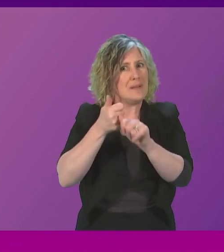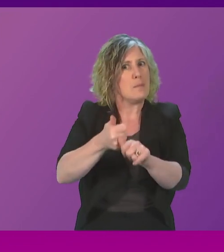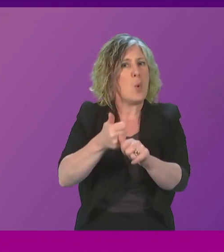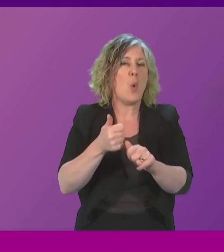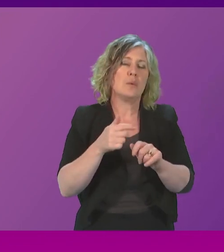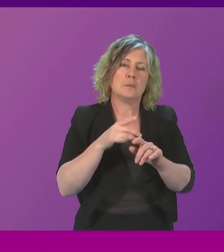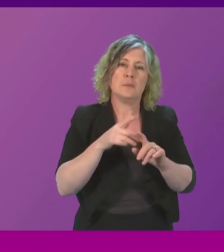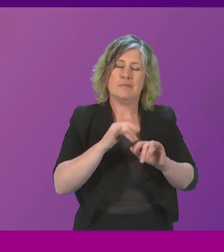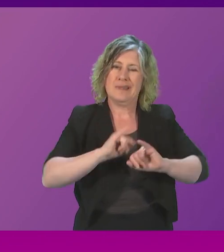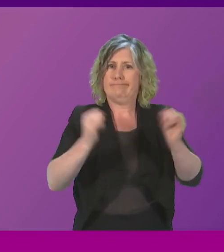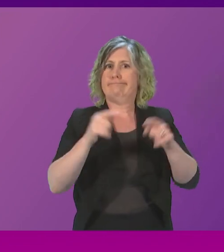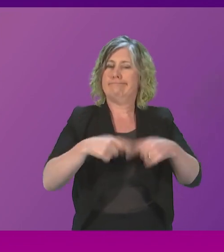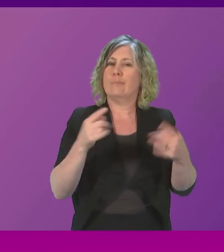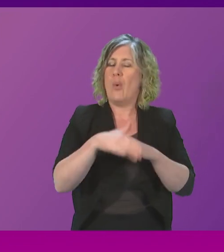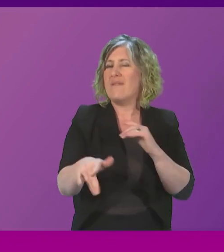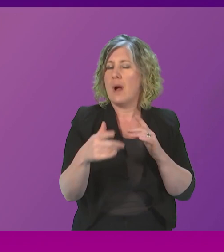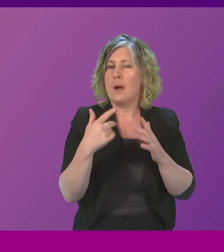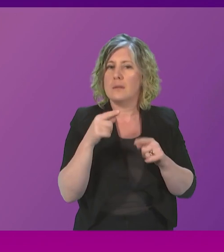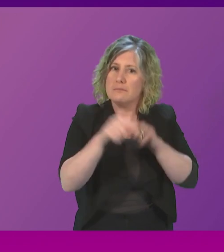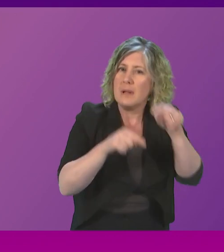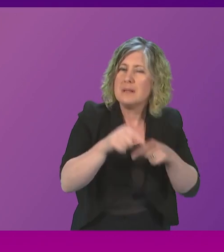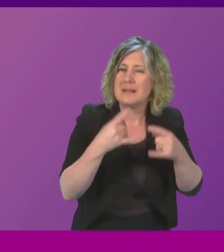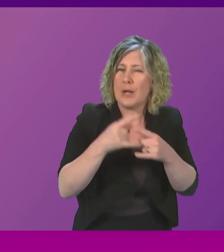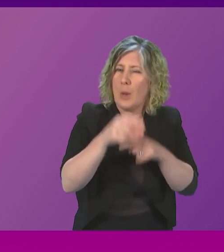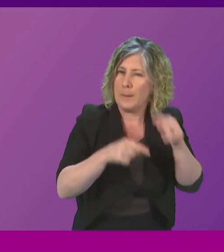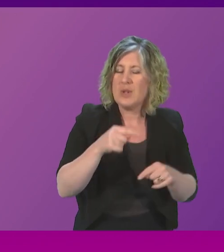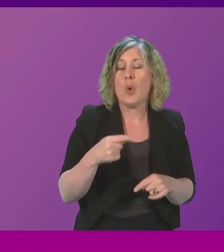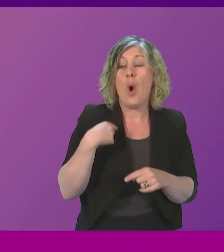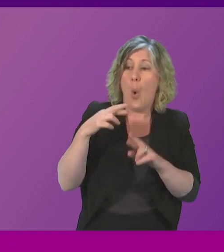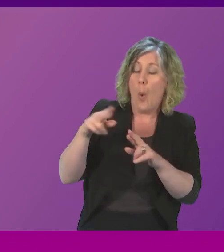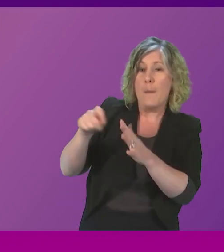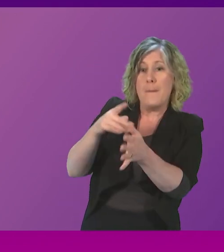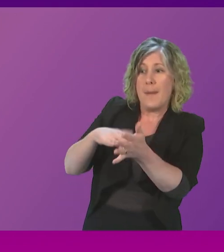I will consider the actions that Pam Gosal has asked me to consider and I hope that she can furnish me with further details.